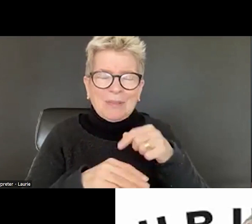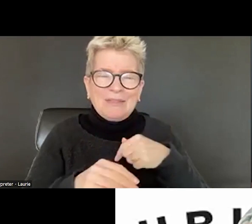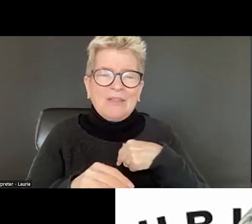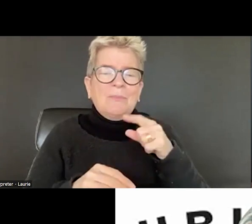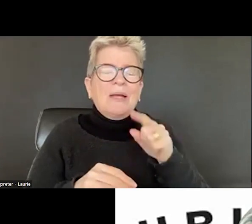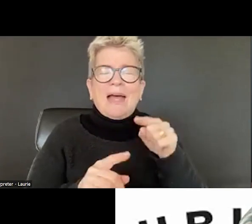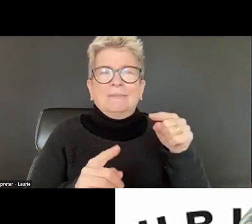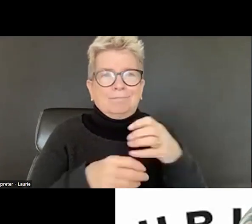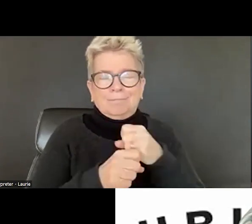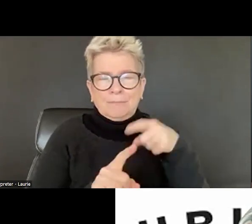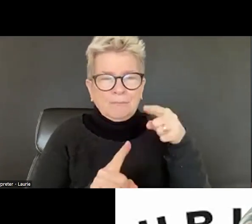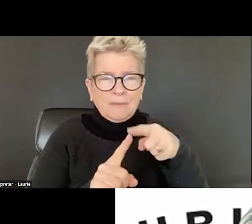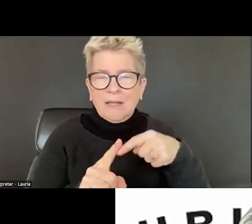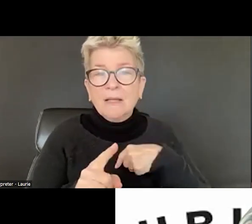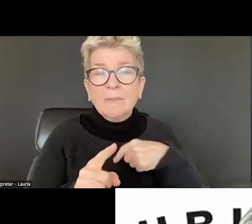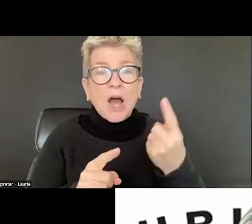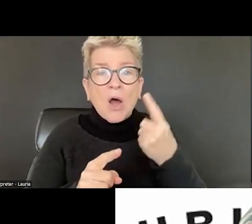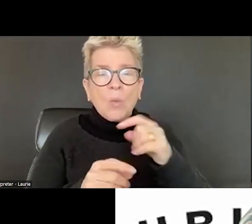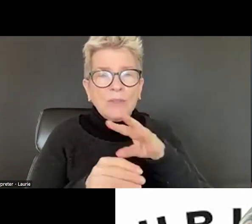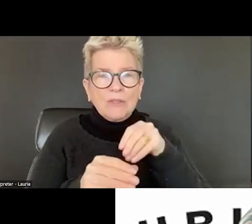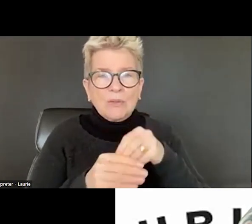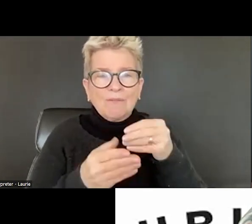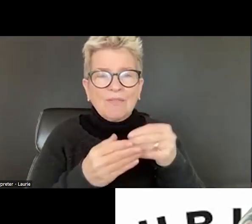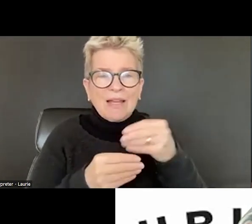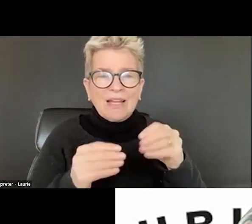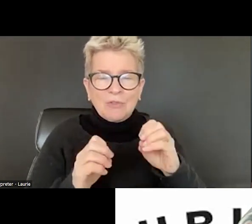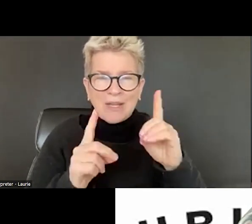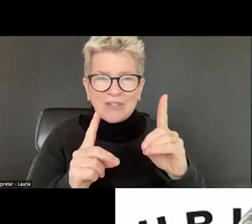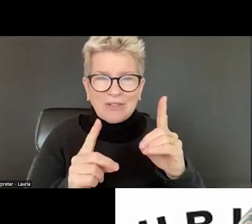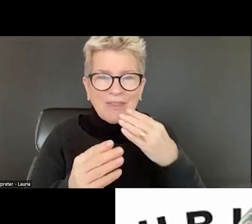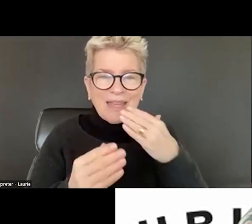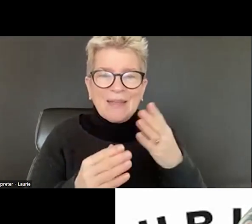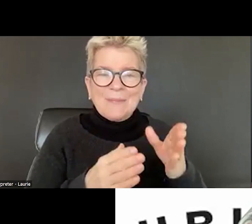and whatever I'm doing. Wonderful, love it, thank you. Next we have Julie DeBolt,